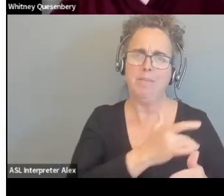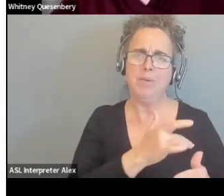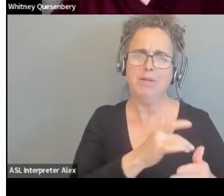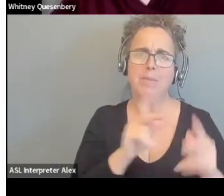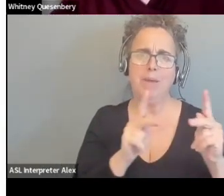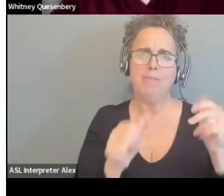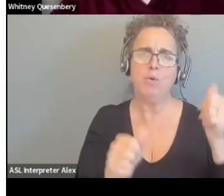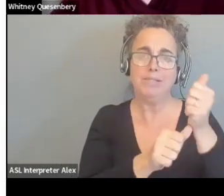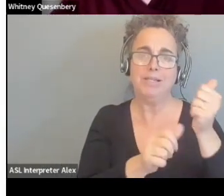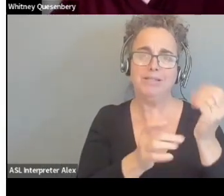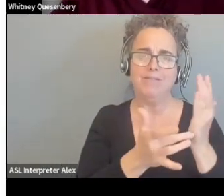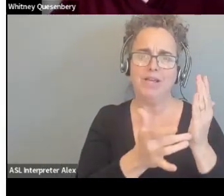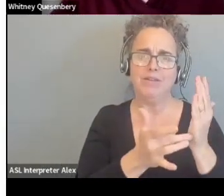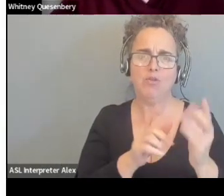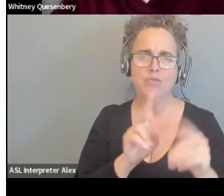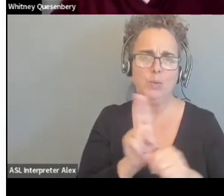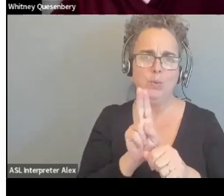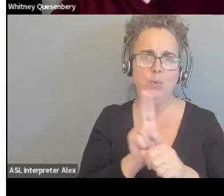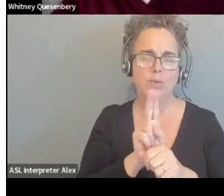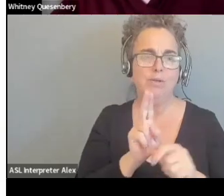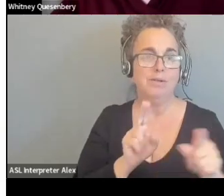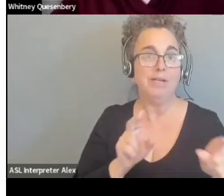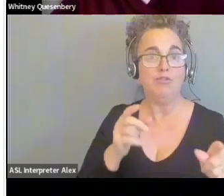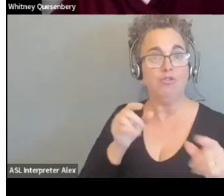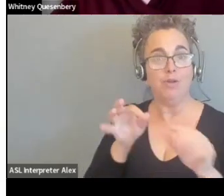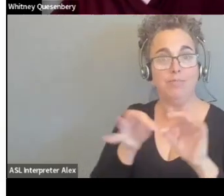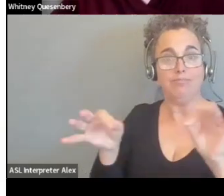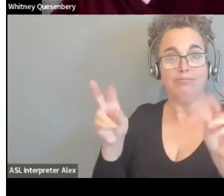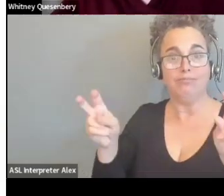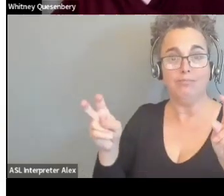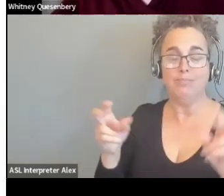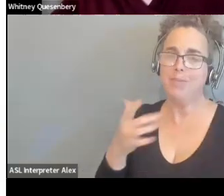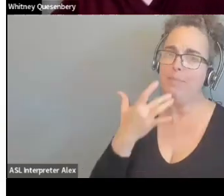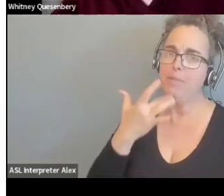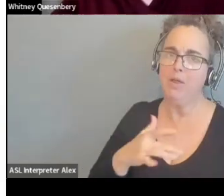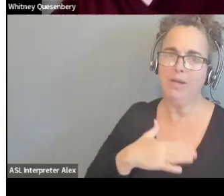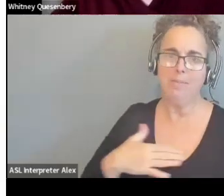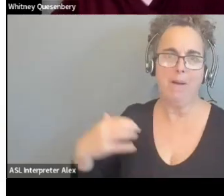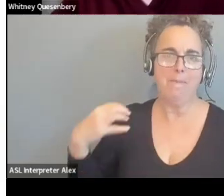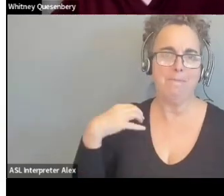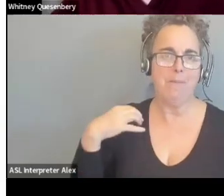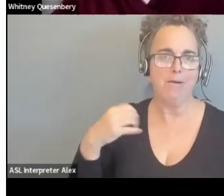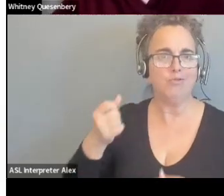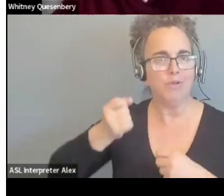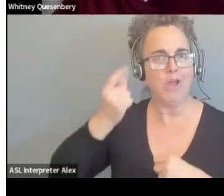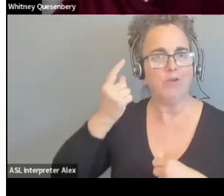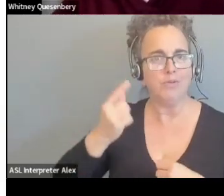to, which is that I'm lucky that my boss really, that my company understands that this really is a disability, right?